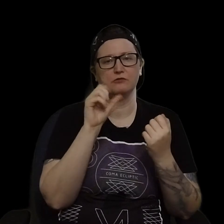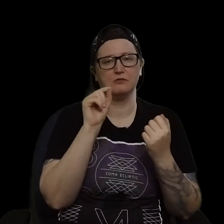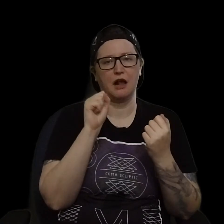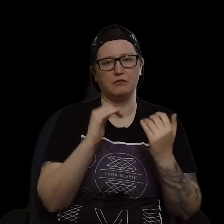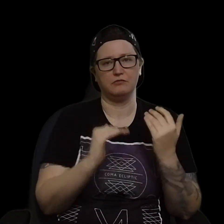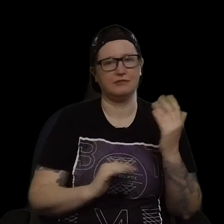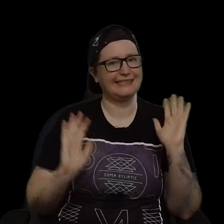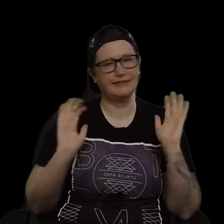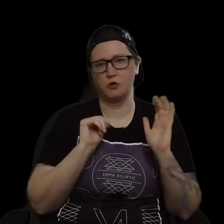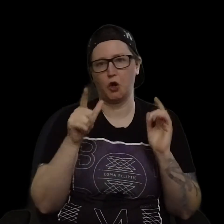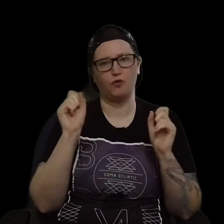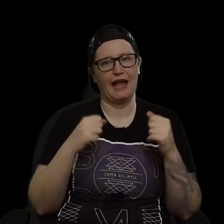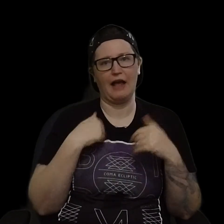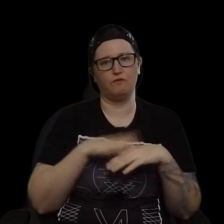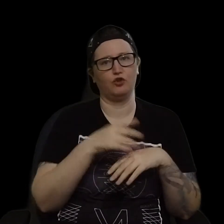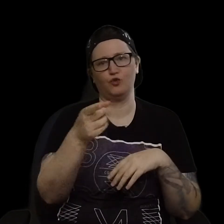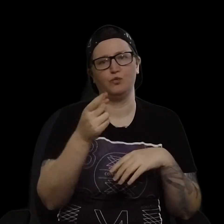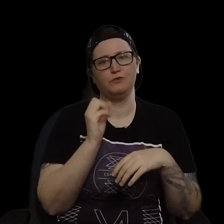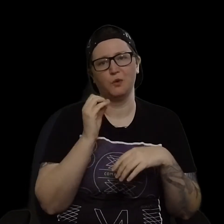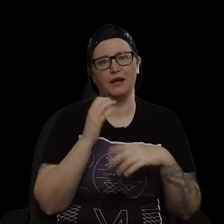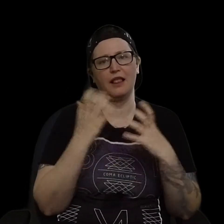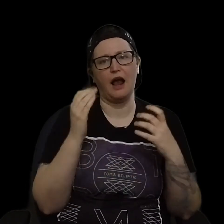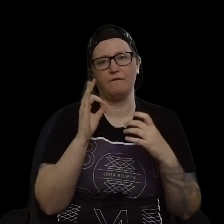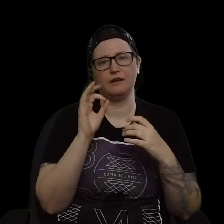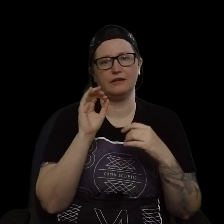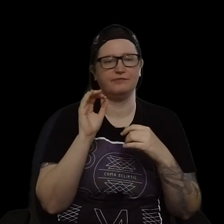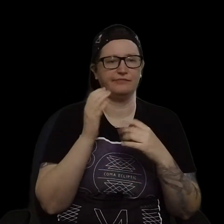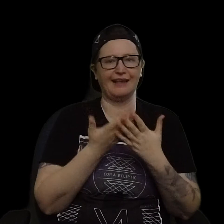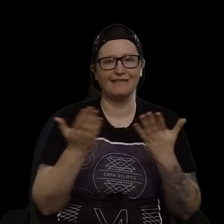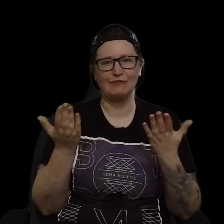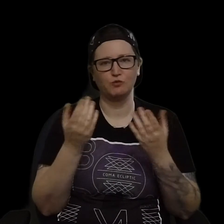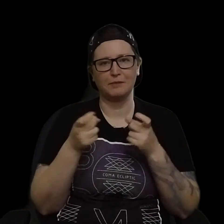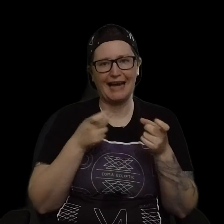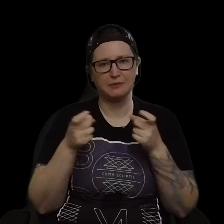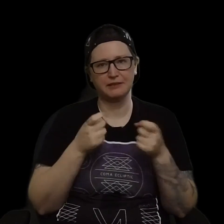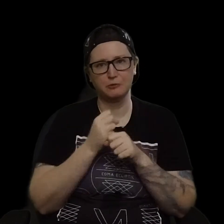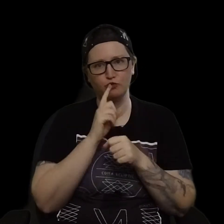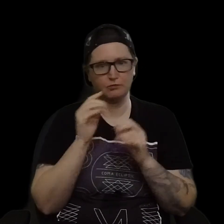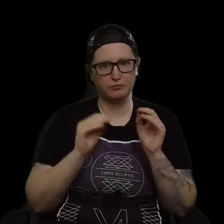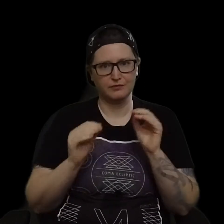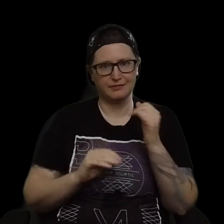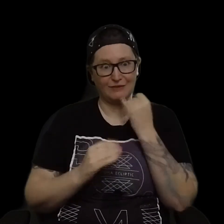seven slots for your equipment and that's all you can have on you so it's a lot of things that you